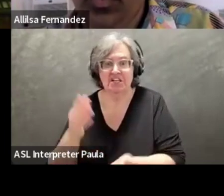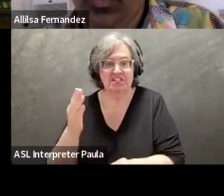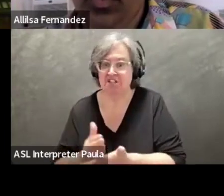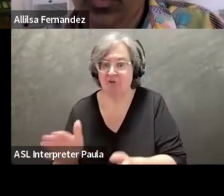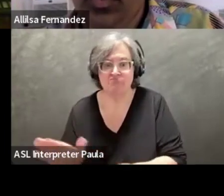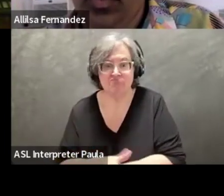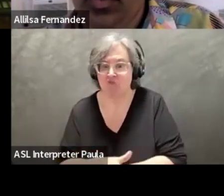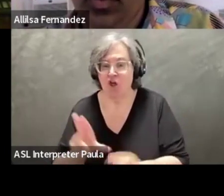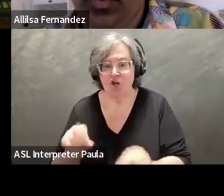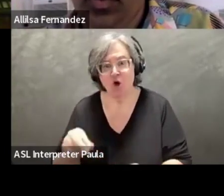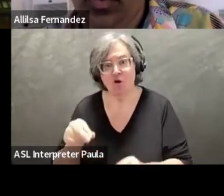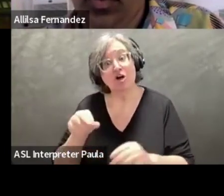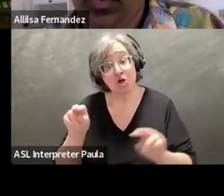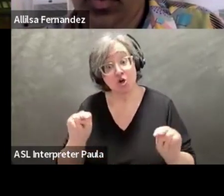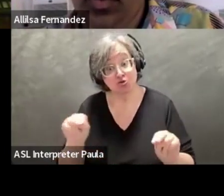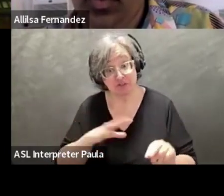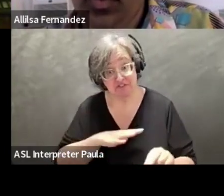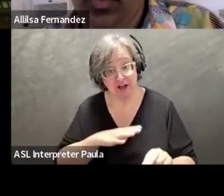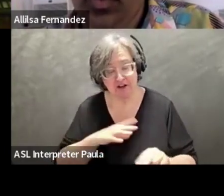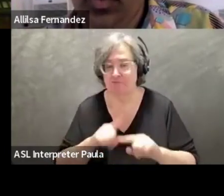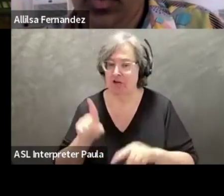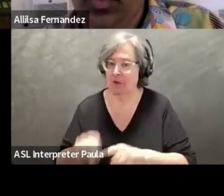getting the help that they deserve. And when I was sitting